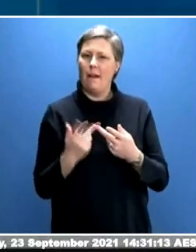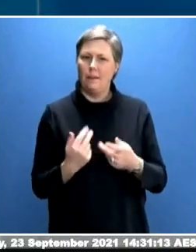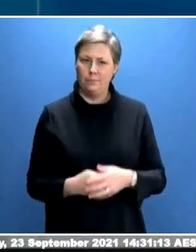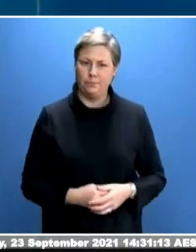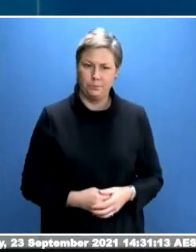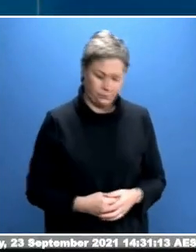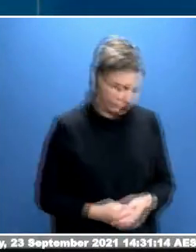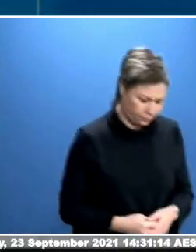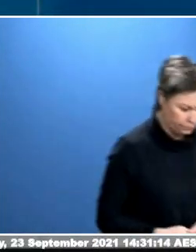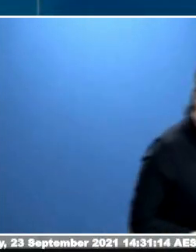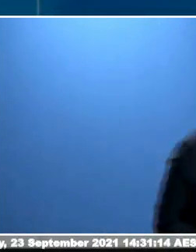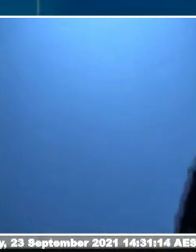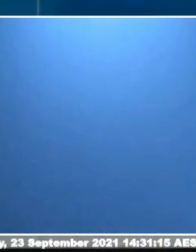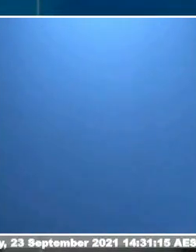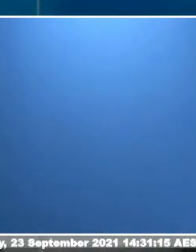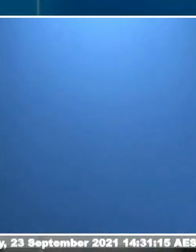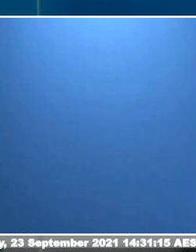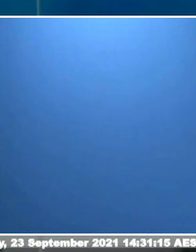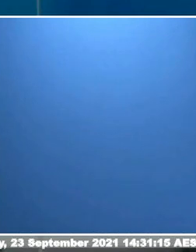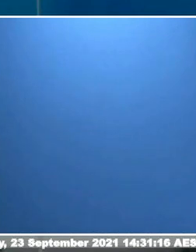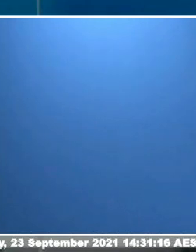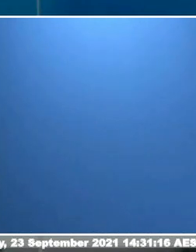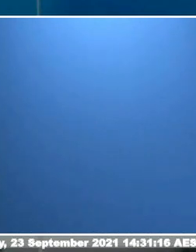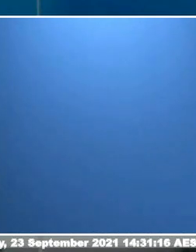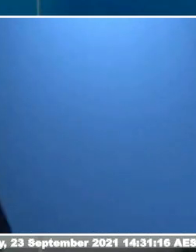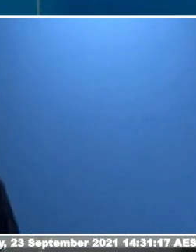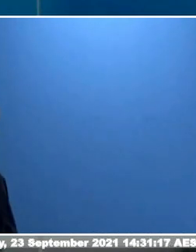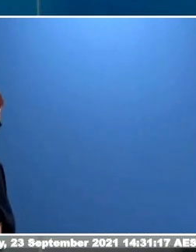So, I guess what I described before is really the imperative.